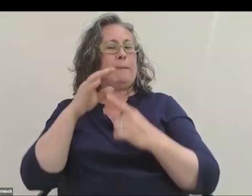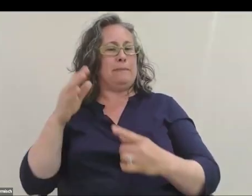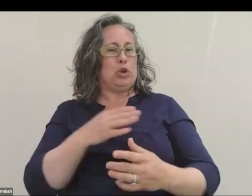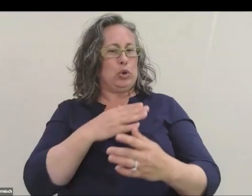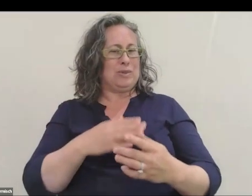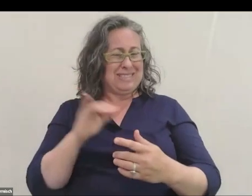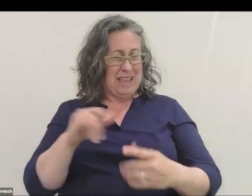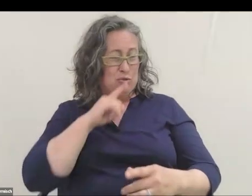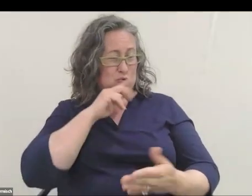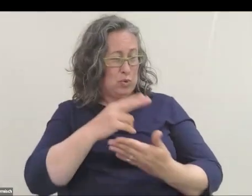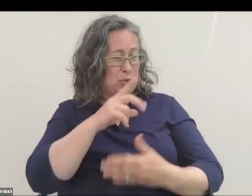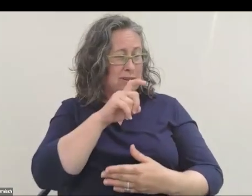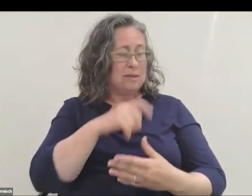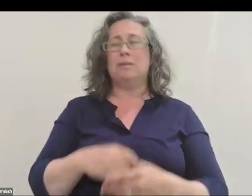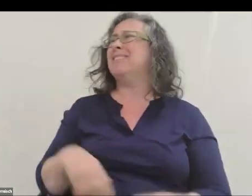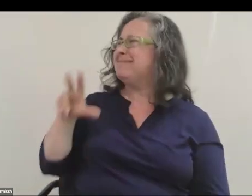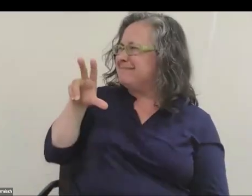No. Resounding no.